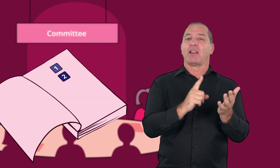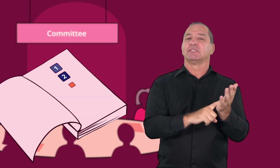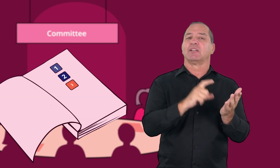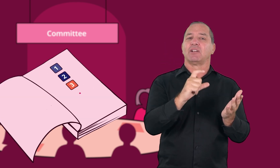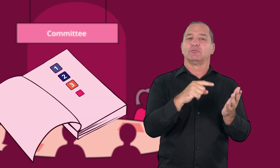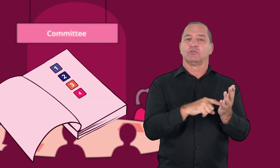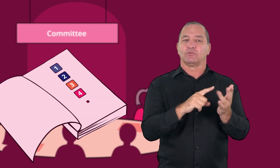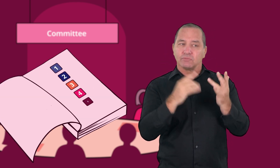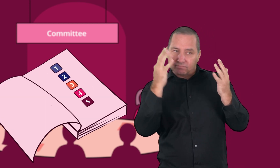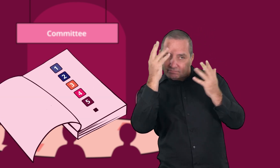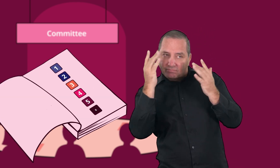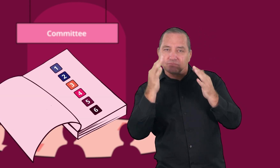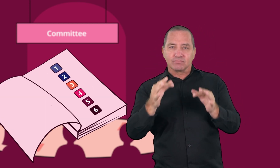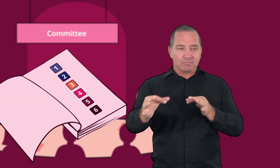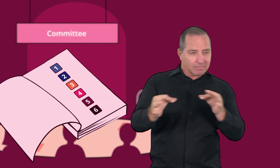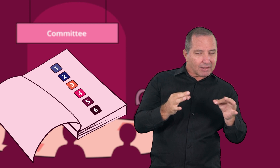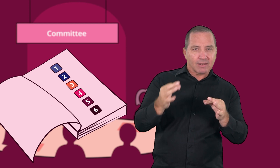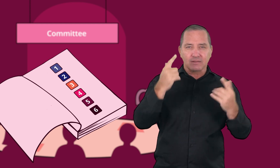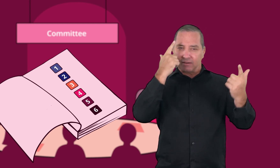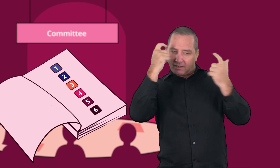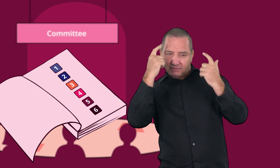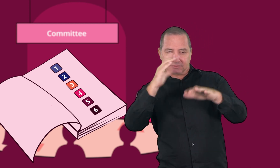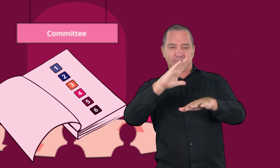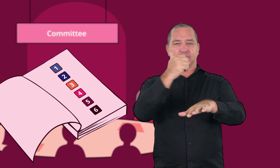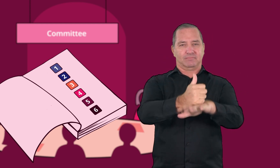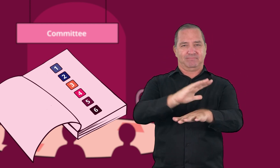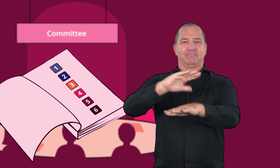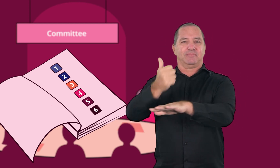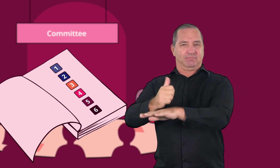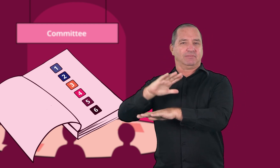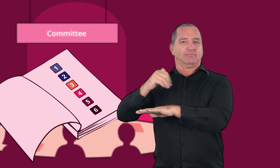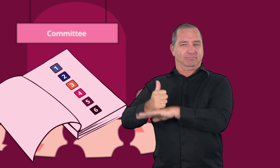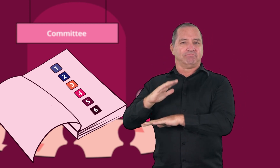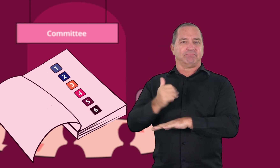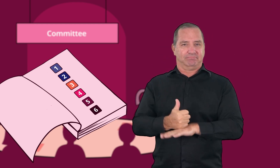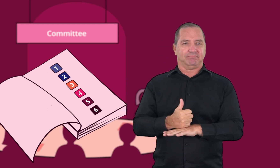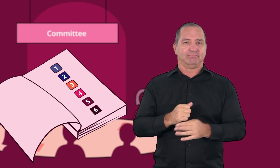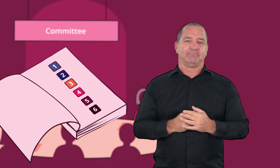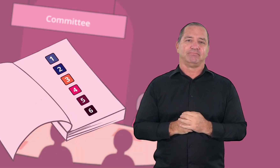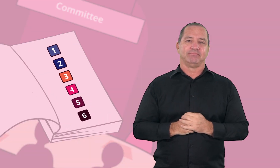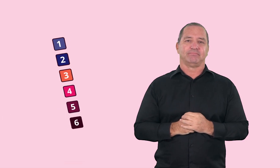for the Legislative Council to consider and implement.